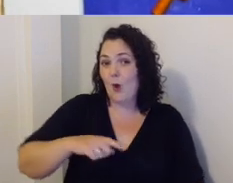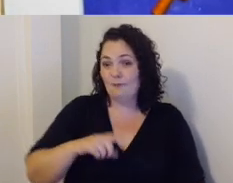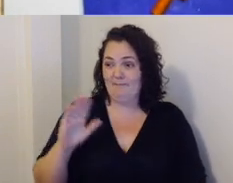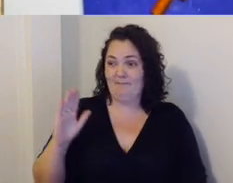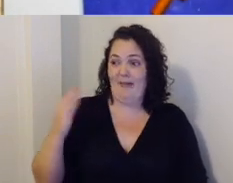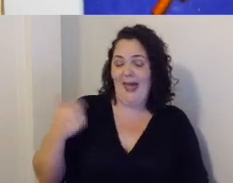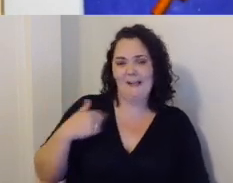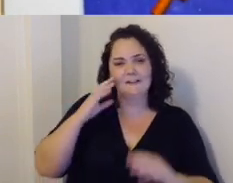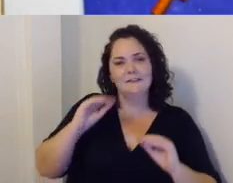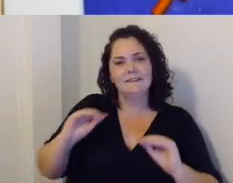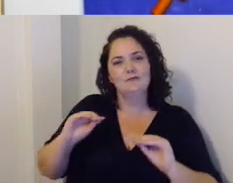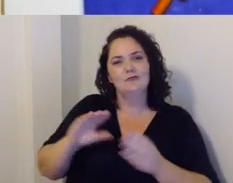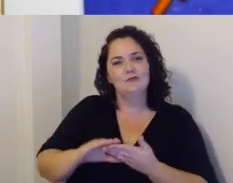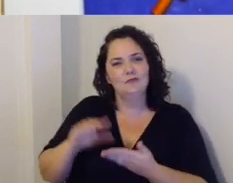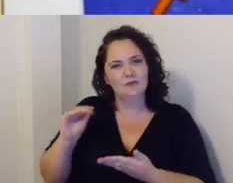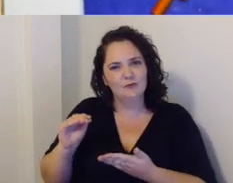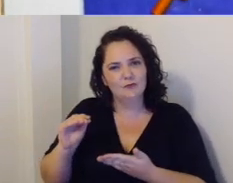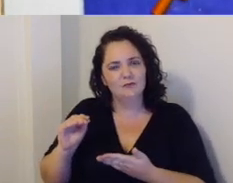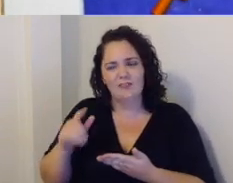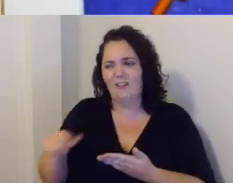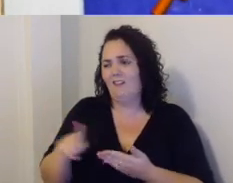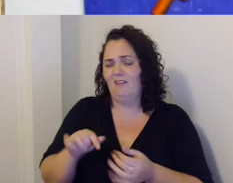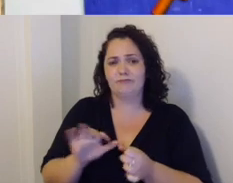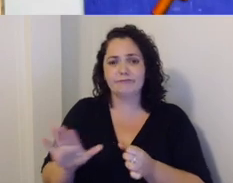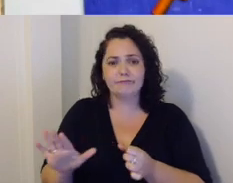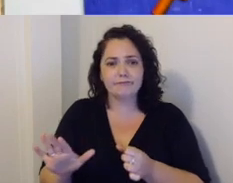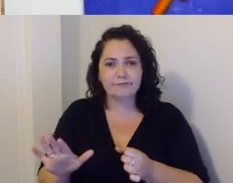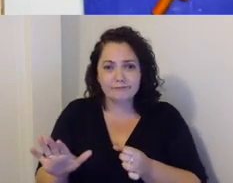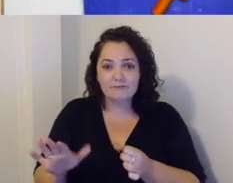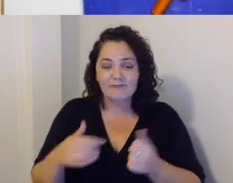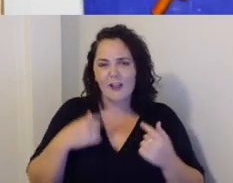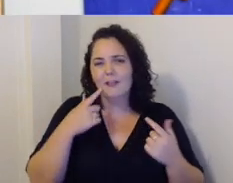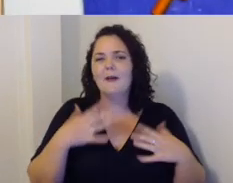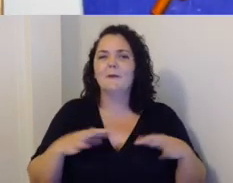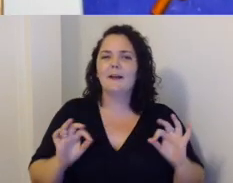of Art today and they were getting some really beautiful results and this is a a less common